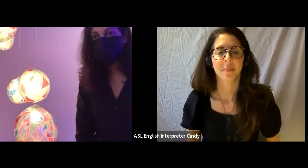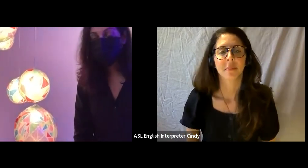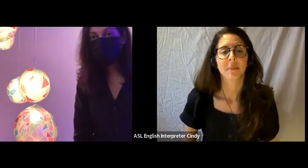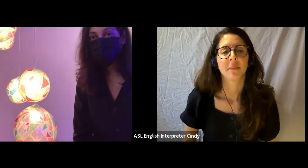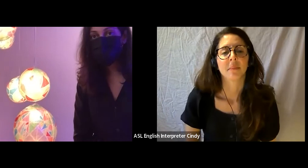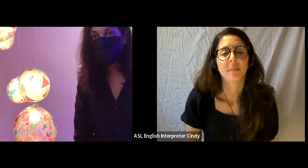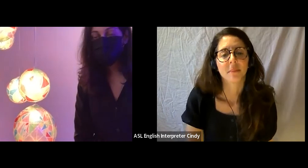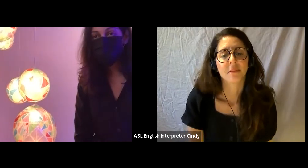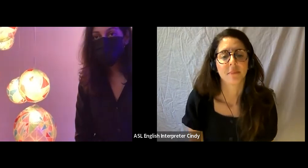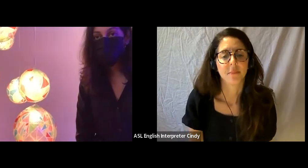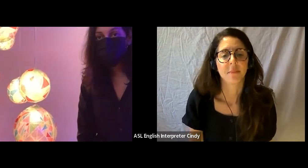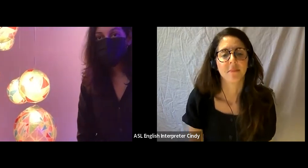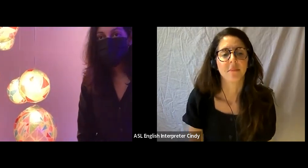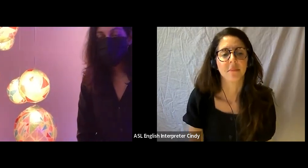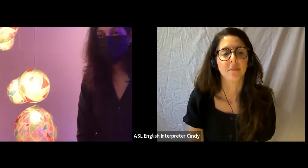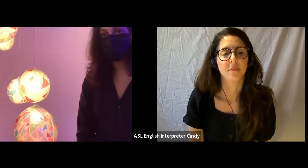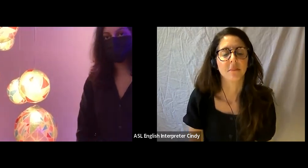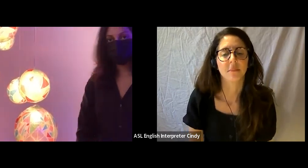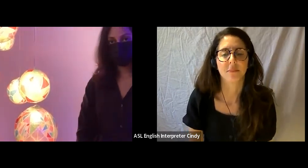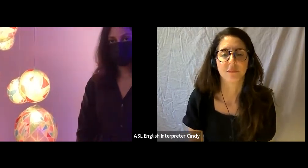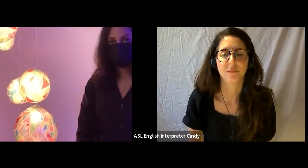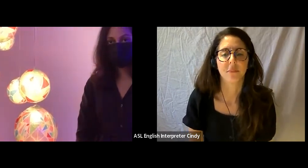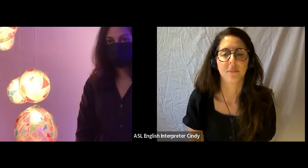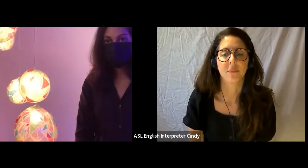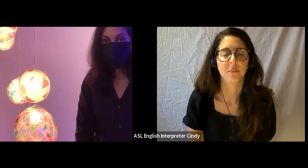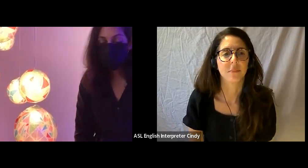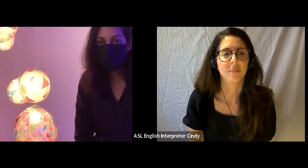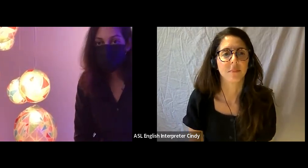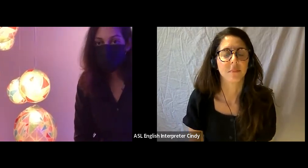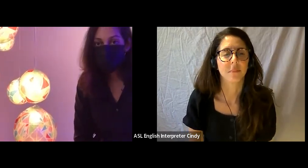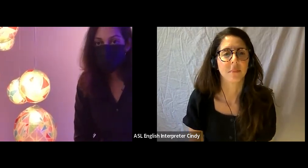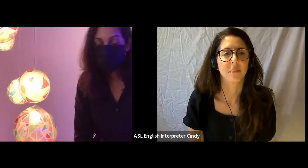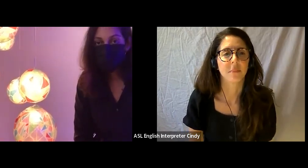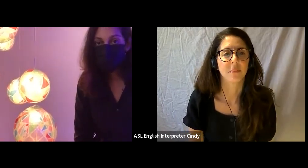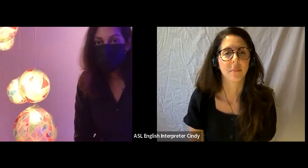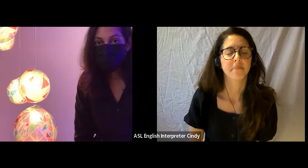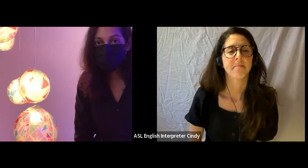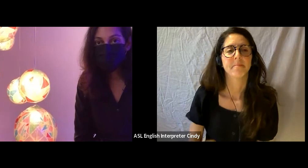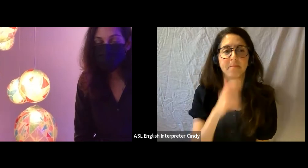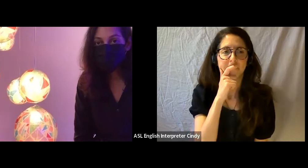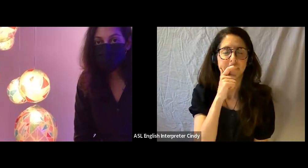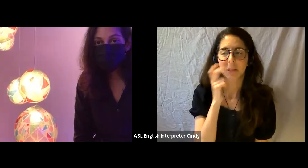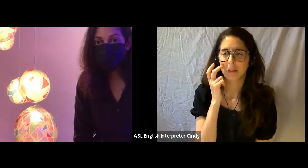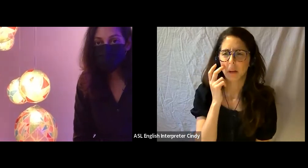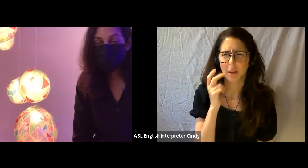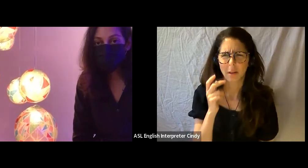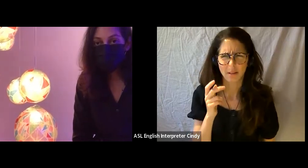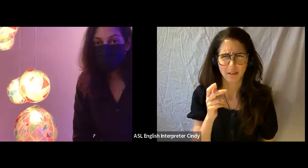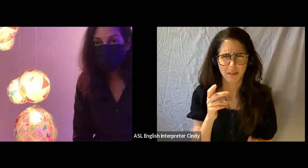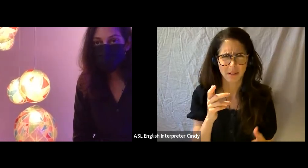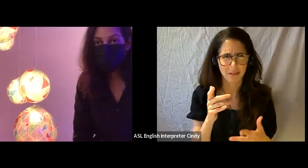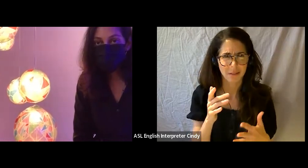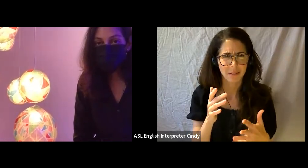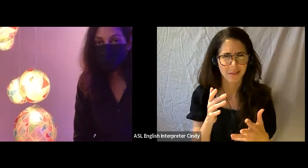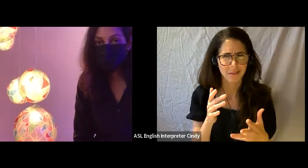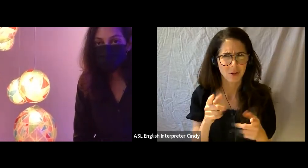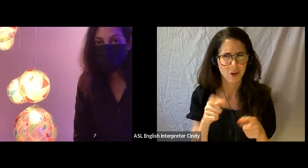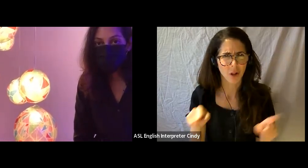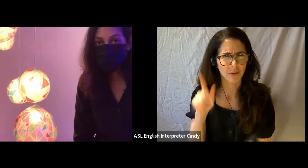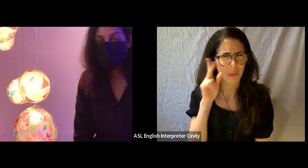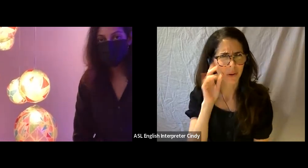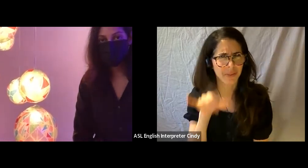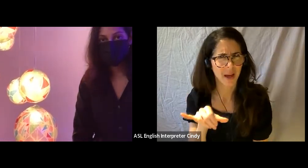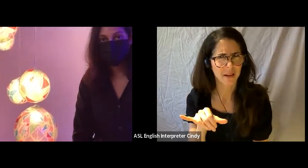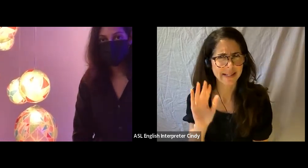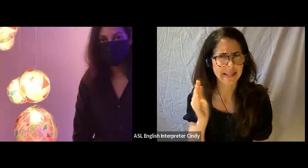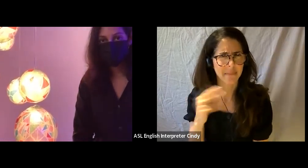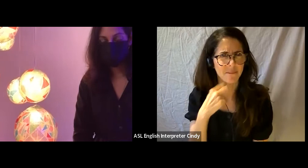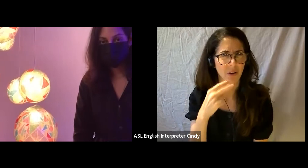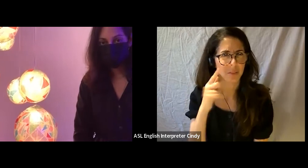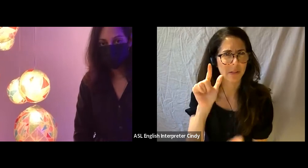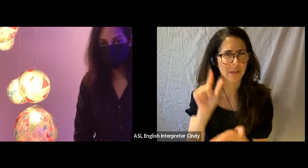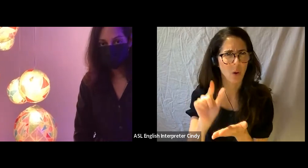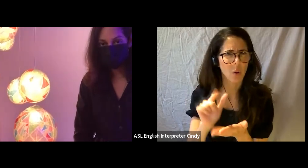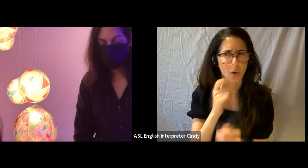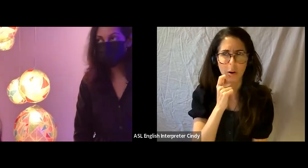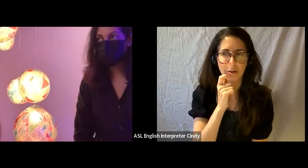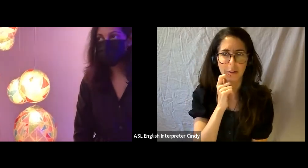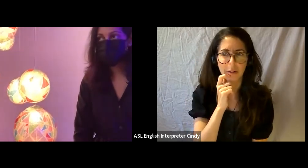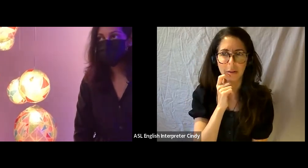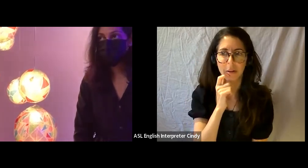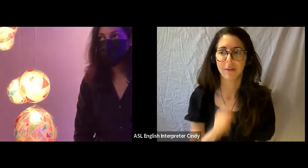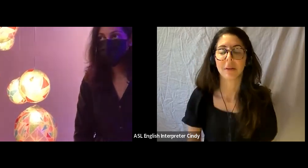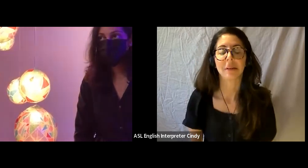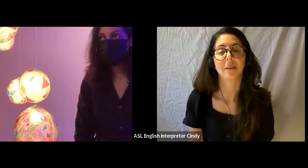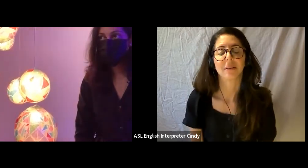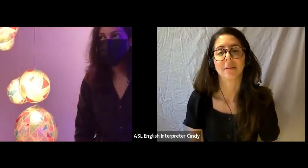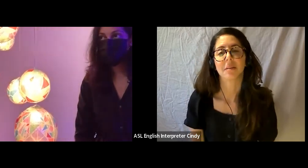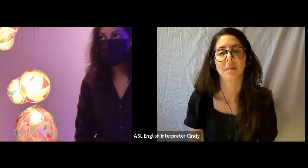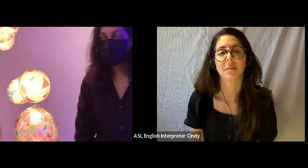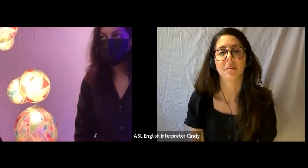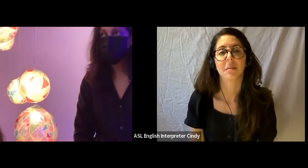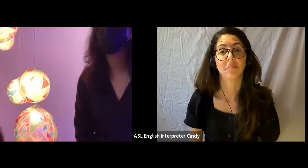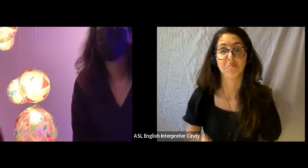Was everyone able to hear that just now? I just got a note that our volume wasn’t really on. We’re good? Okay, we’re good.